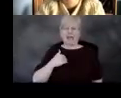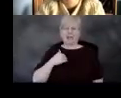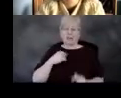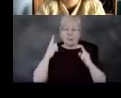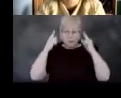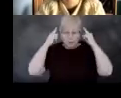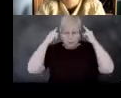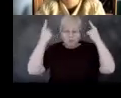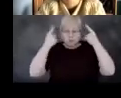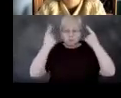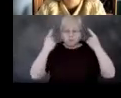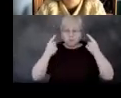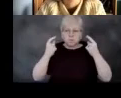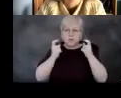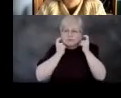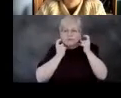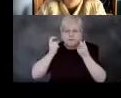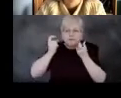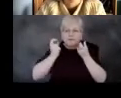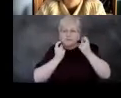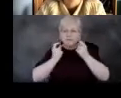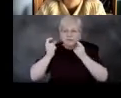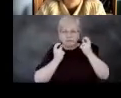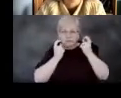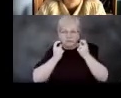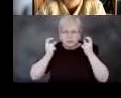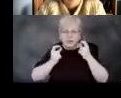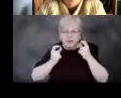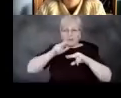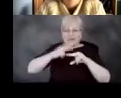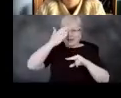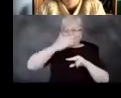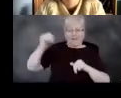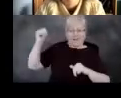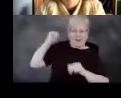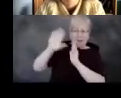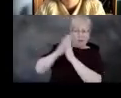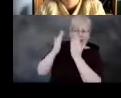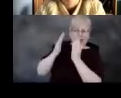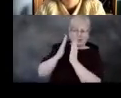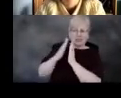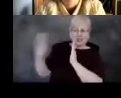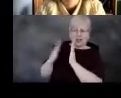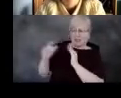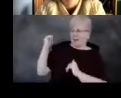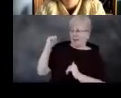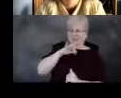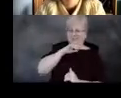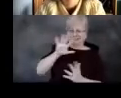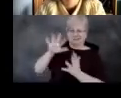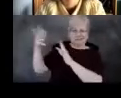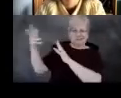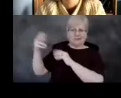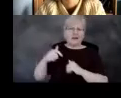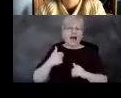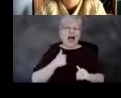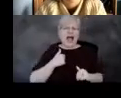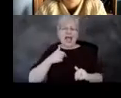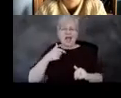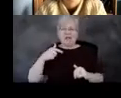dangling earrings 17:26:26 and I'm sitting in front of a very messy bookshelf 17:26:30 , and I have a slideshow up and I'm going to 17:26:35 present about iPresentation access